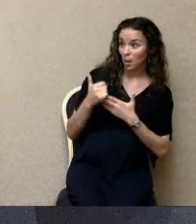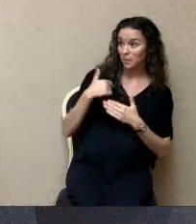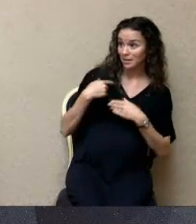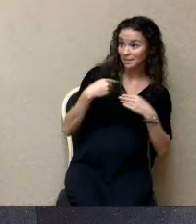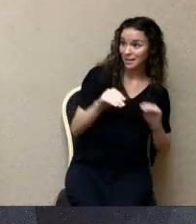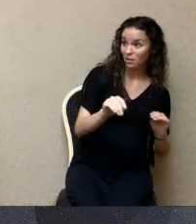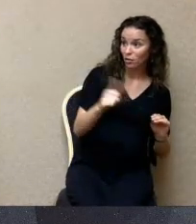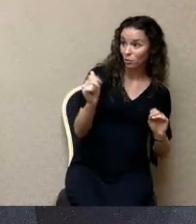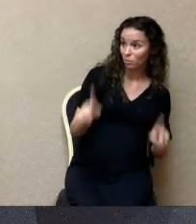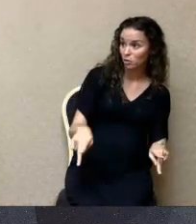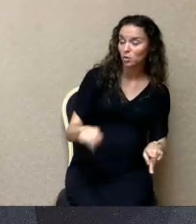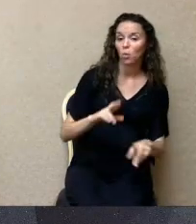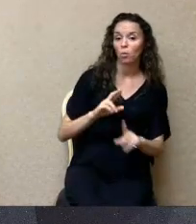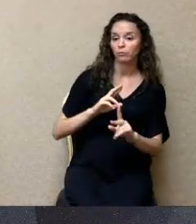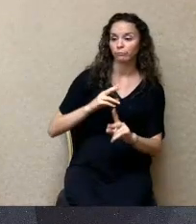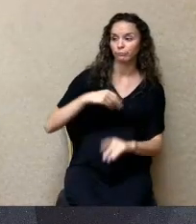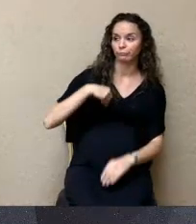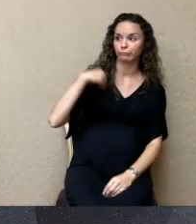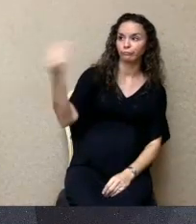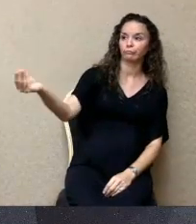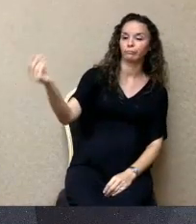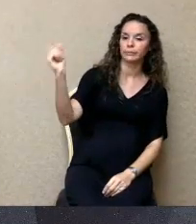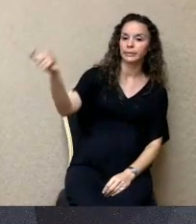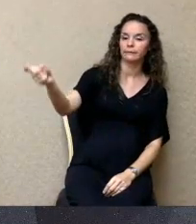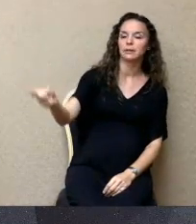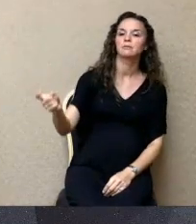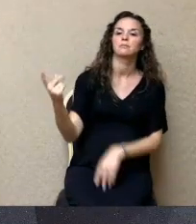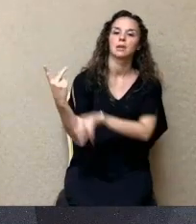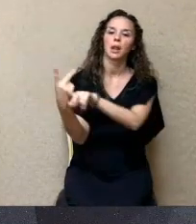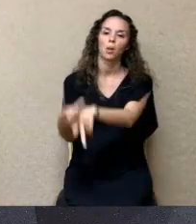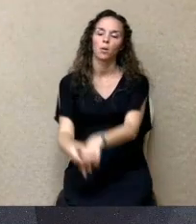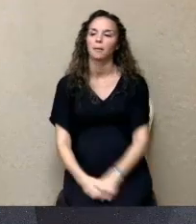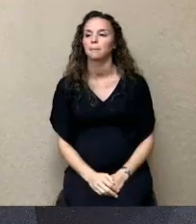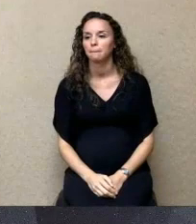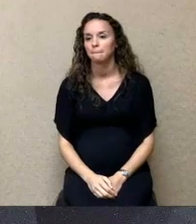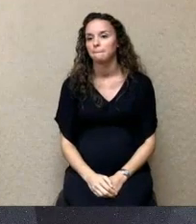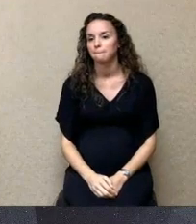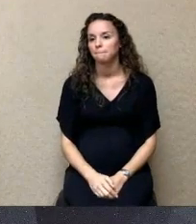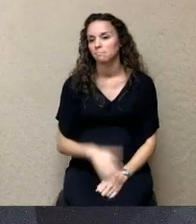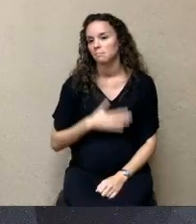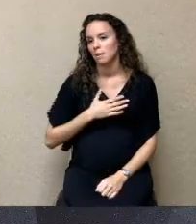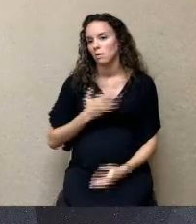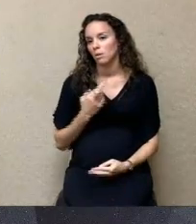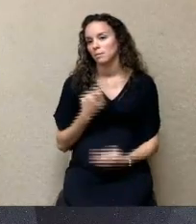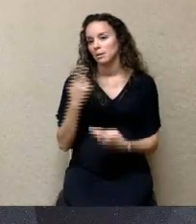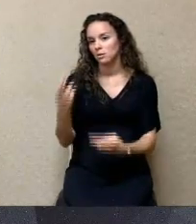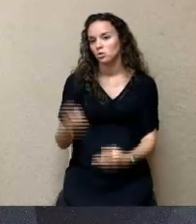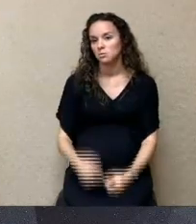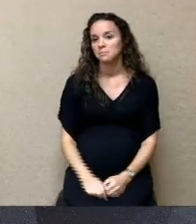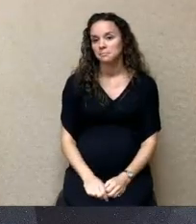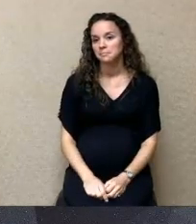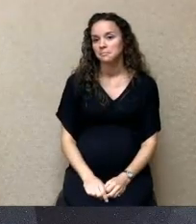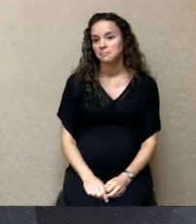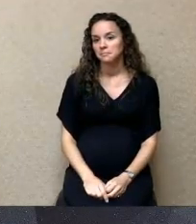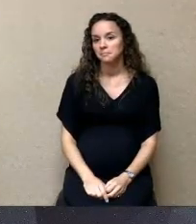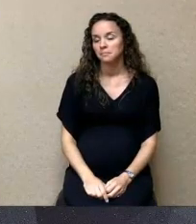somebody else who might be able to use it, or put it into their loan pool. That would be my recommendation.